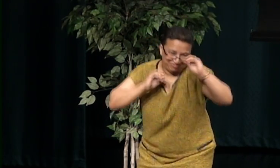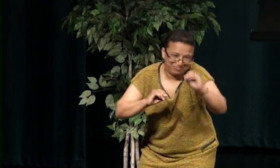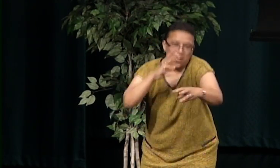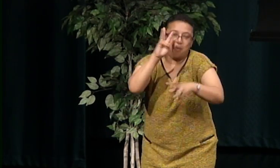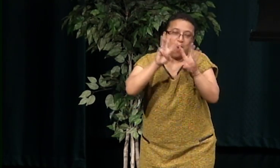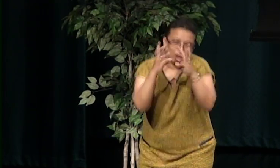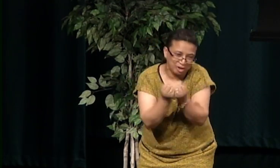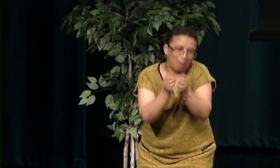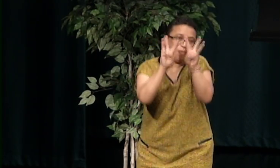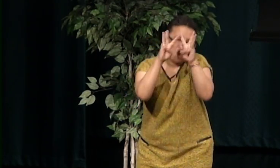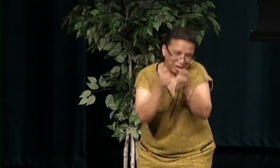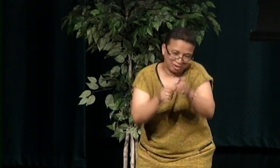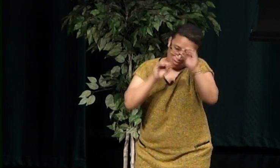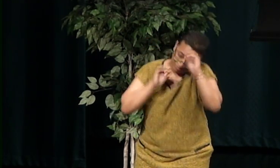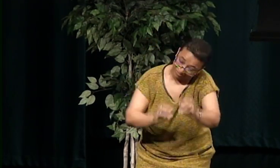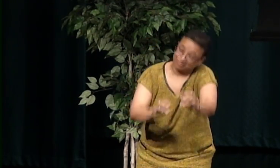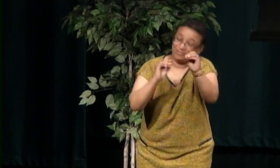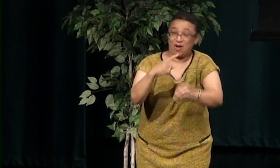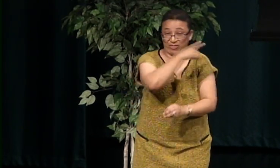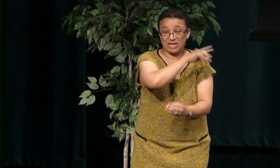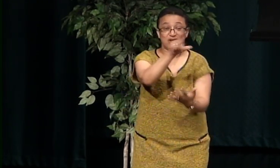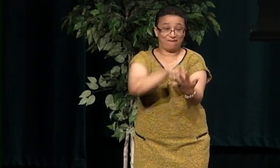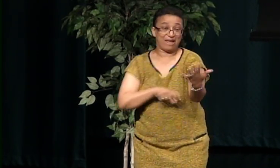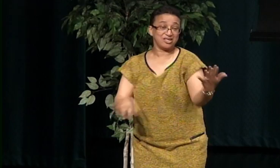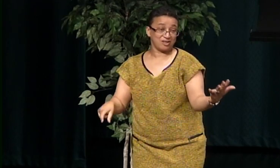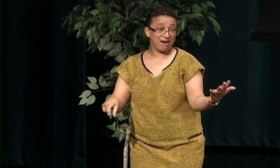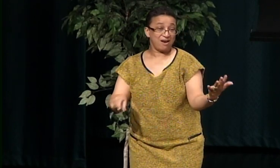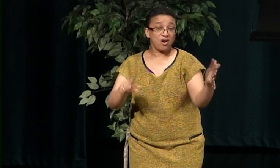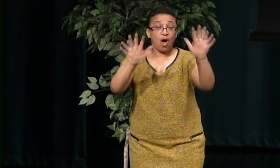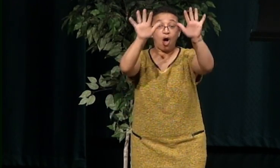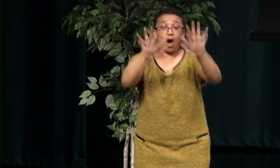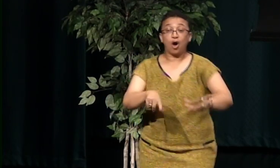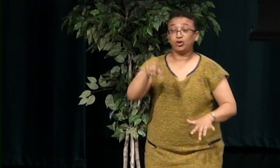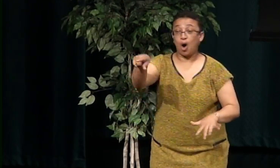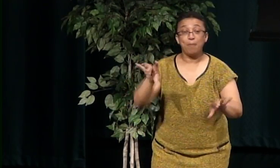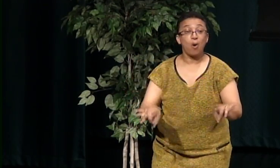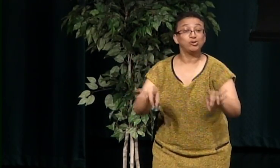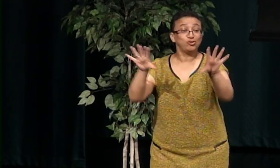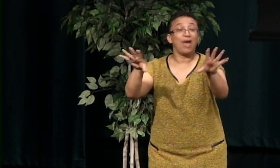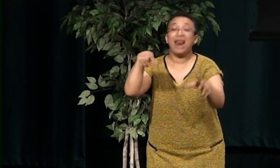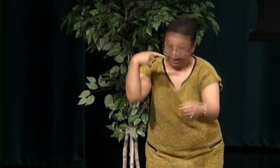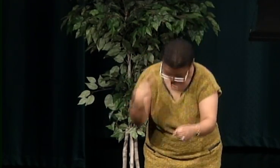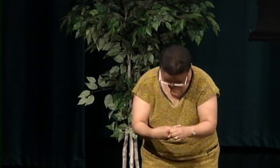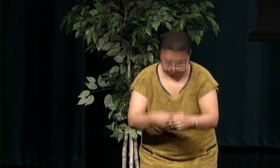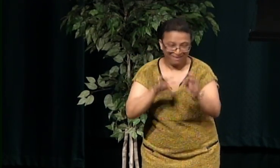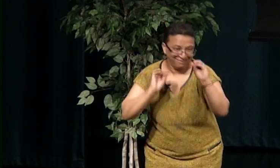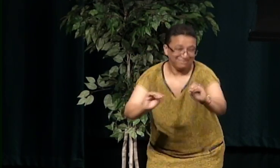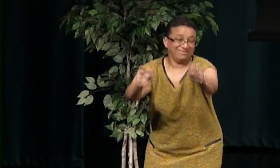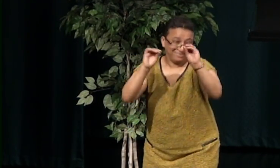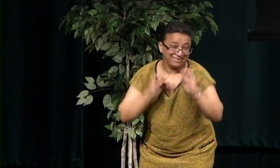by providing workshops and educating people and advocating.